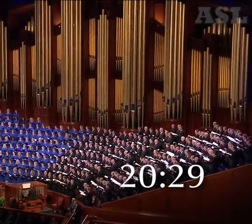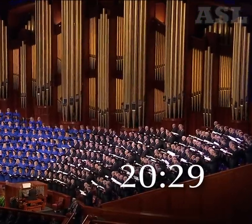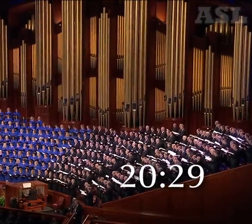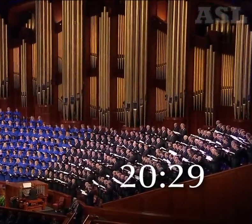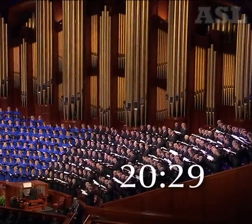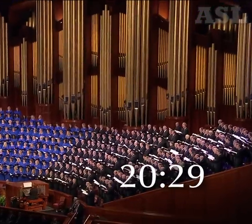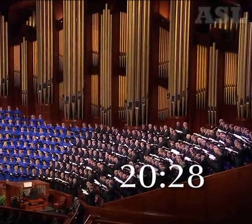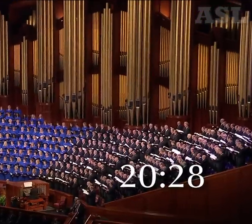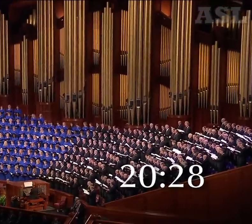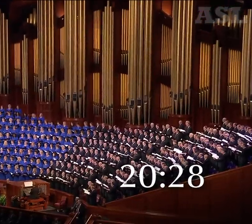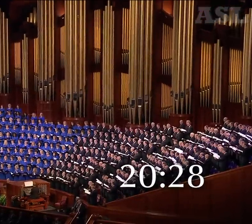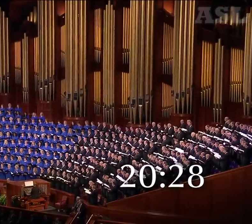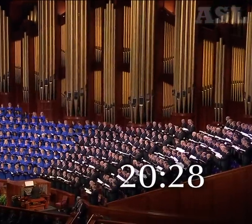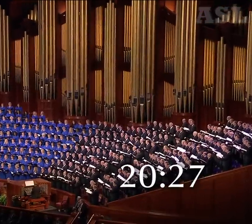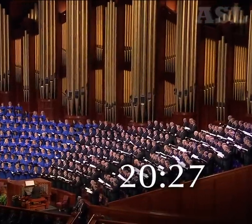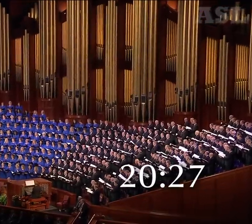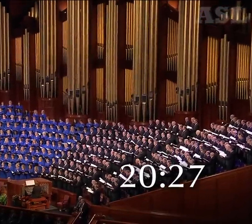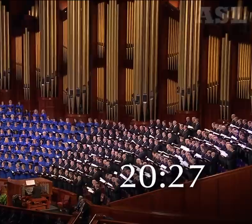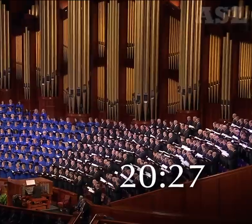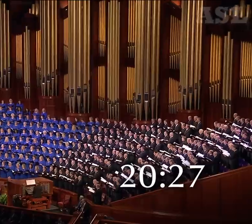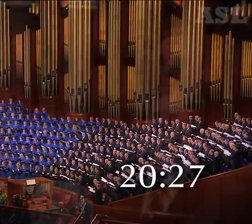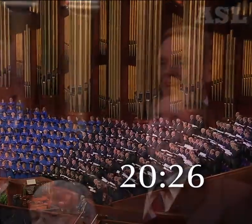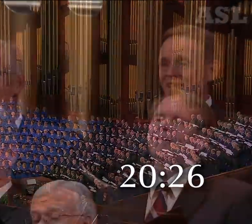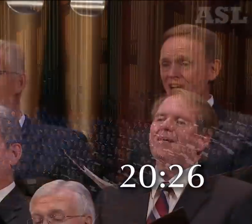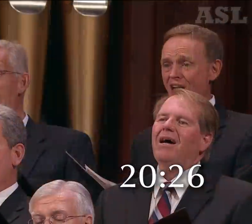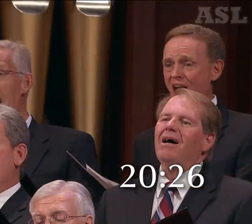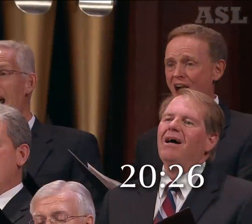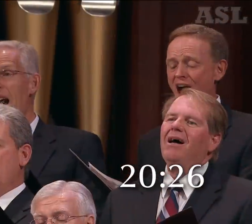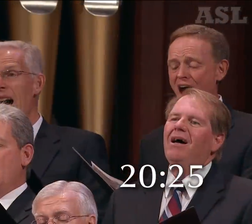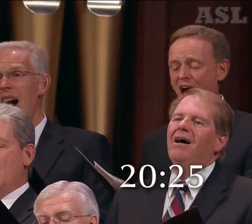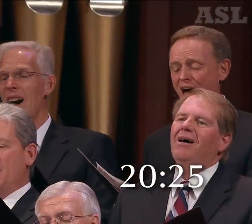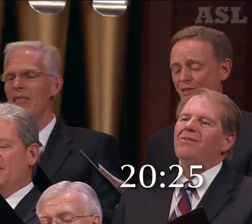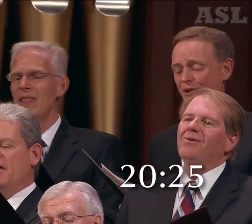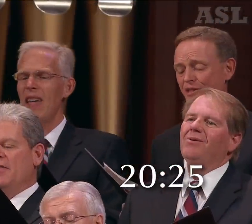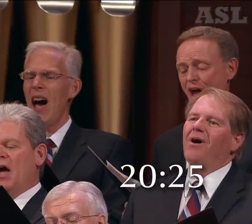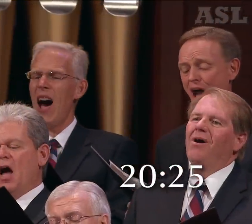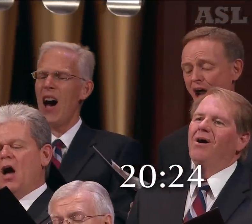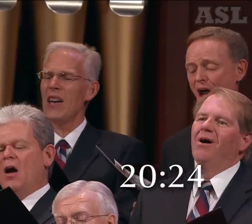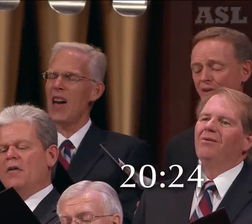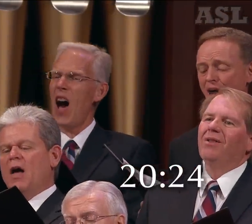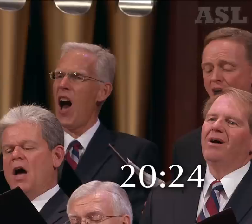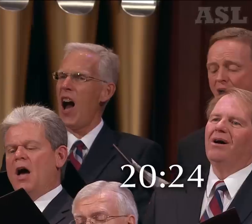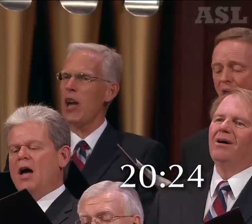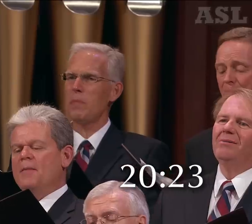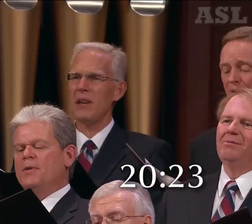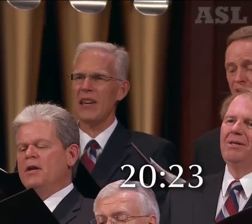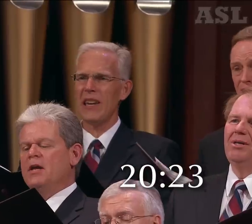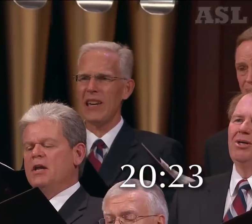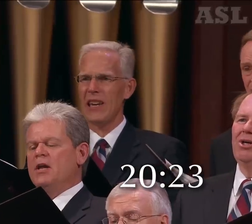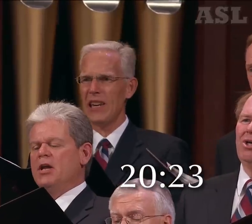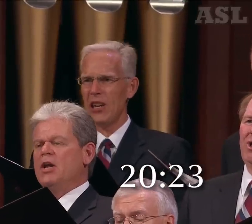THIS IS THE ENGLISH CLOSED CAPTION CHANNEL OF THE CHURCH OF JESUS CHRIST OF LATTER-DAY SAINTS.